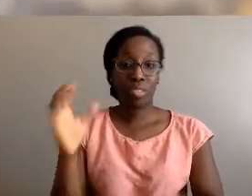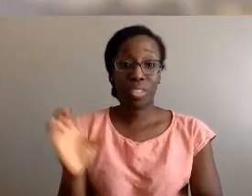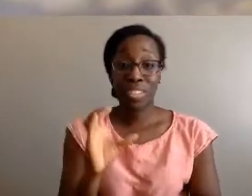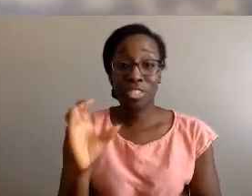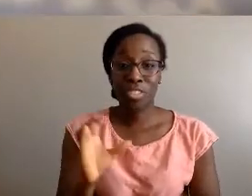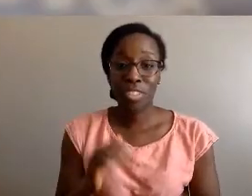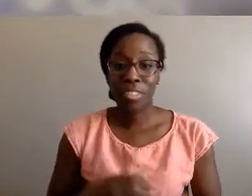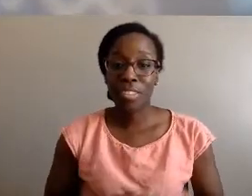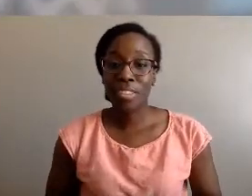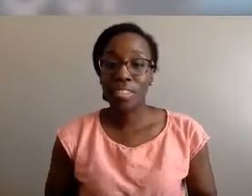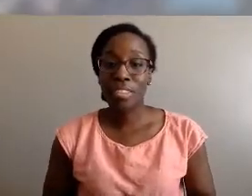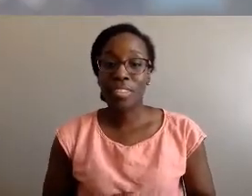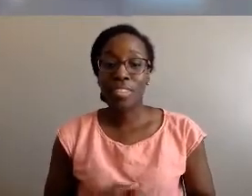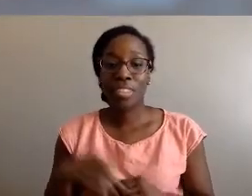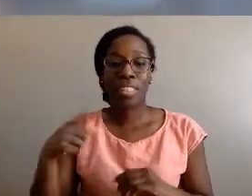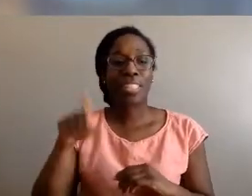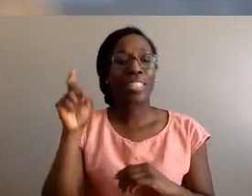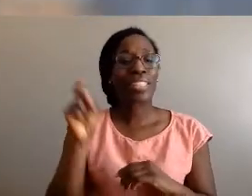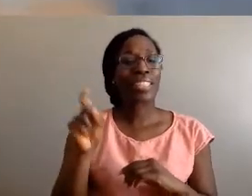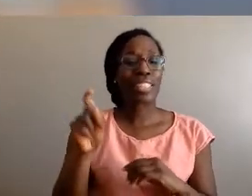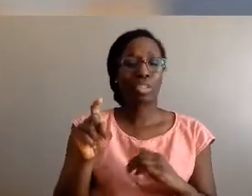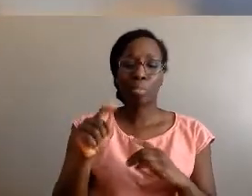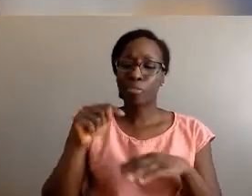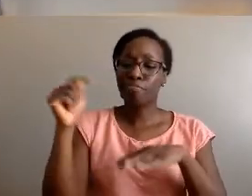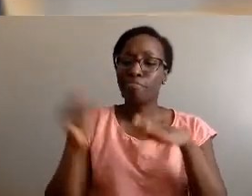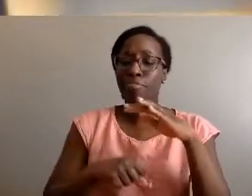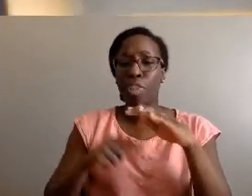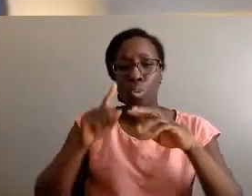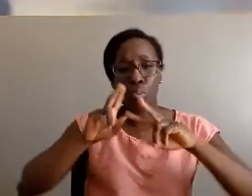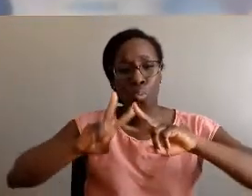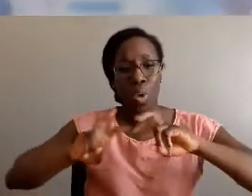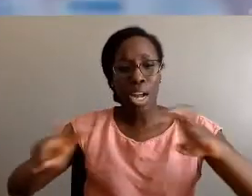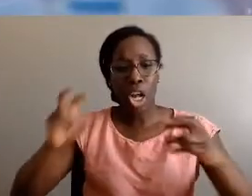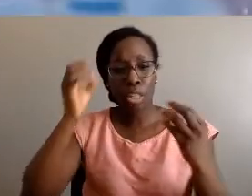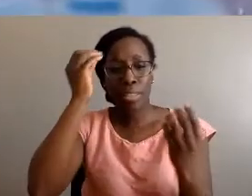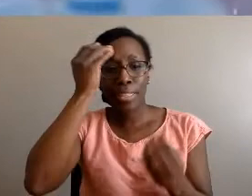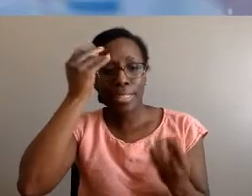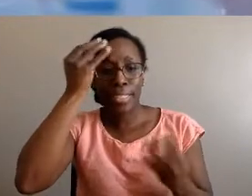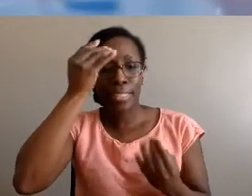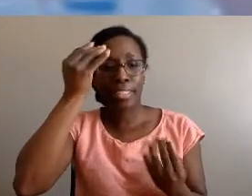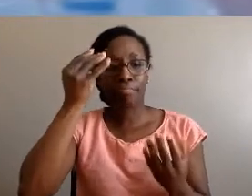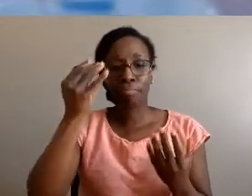They will need to be critical thinkers using multimodal texts to interpret and create information.